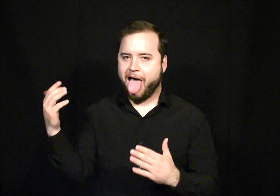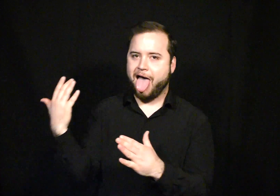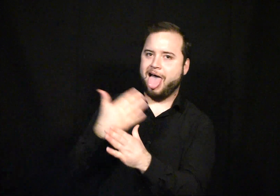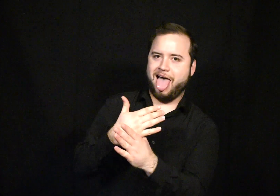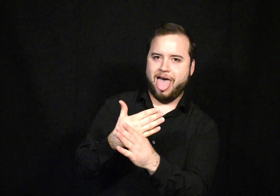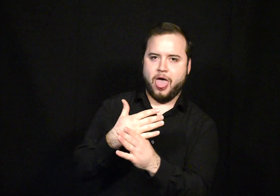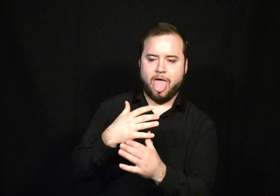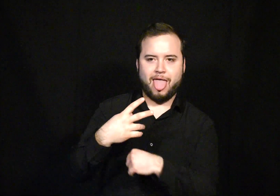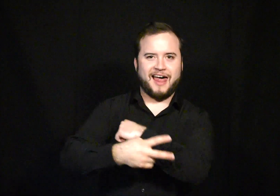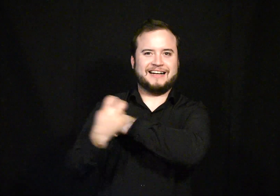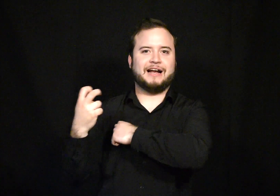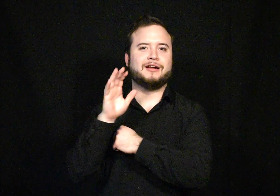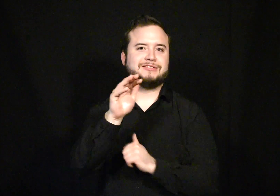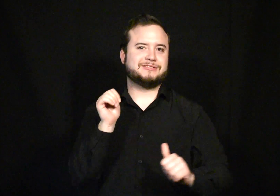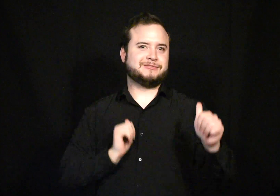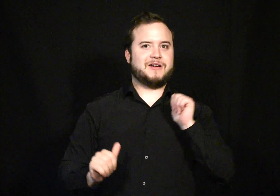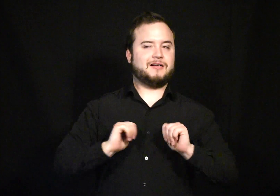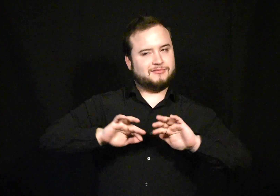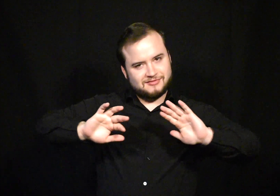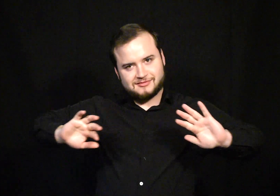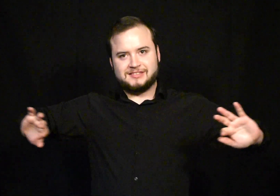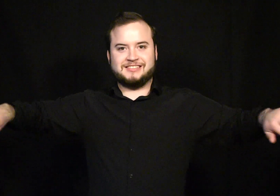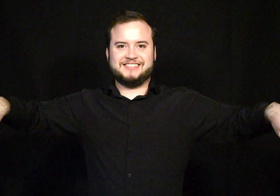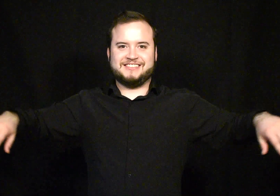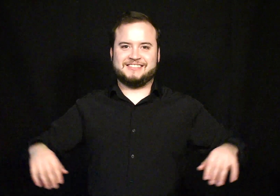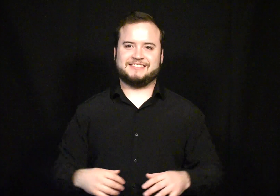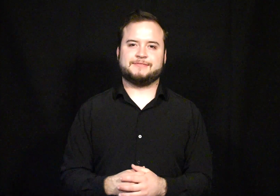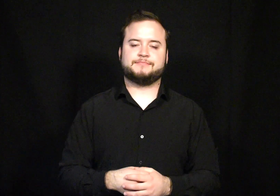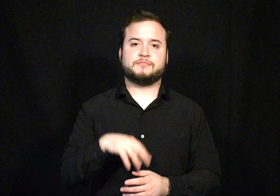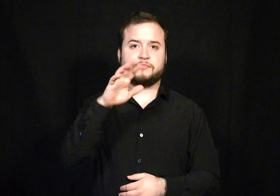occupied instead of trying to steal the show from you.